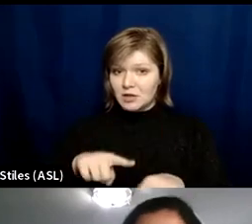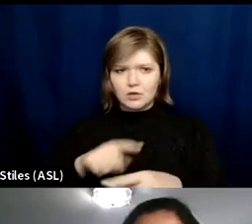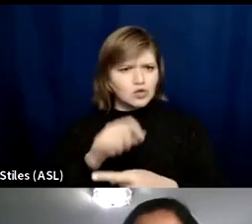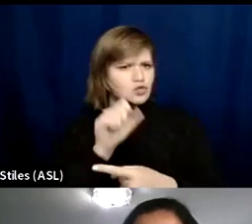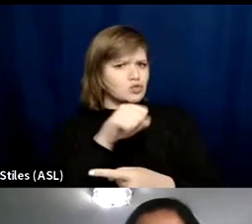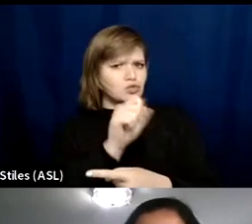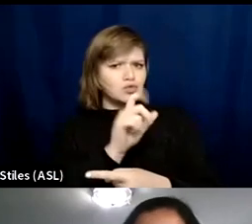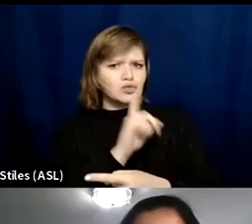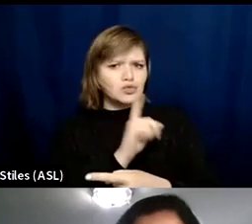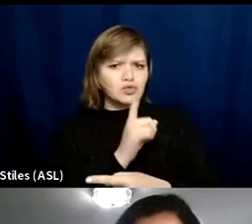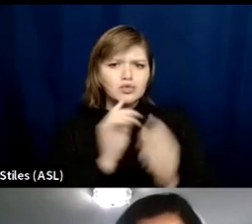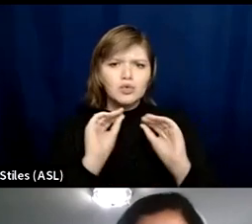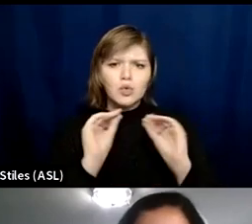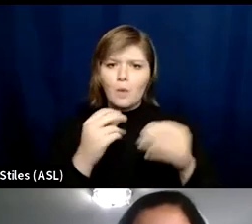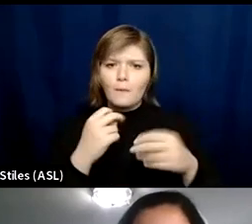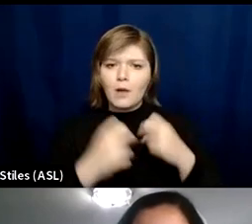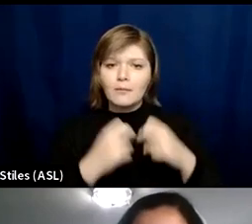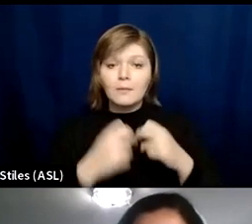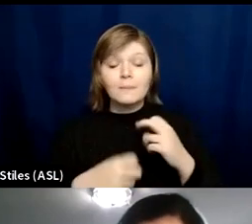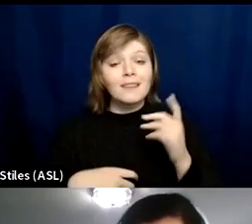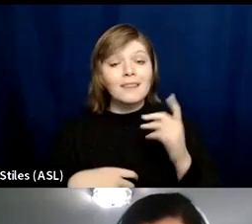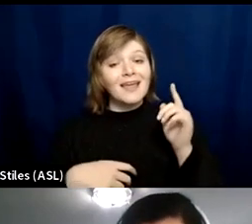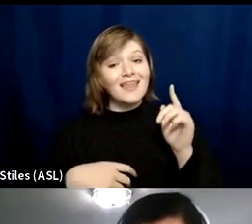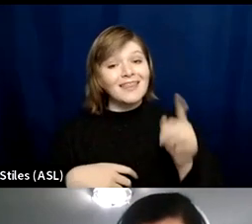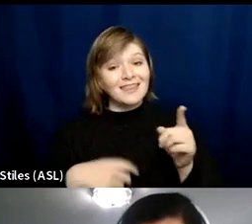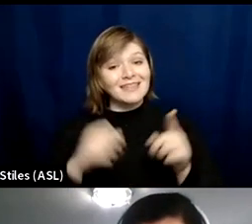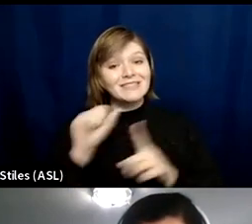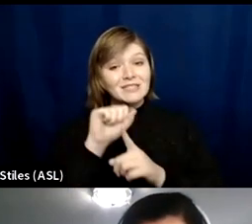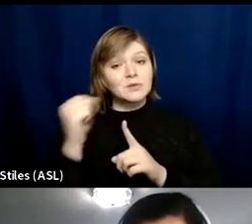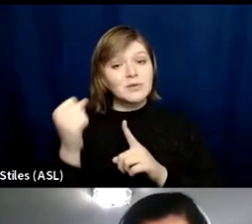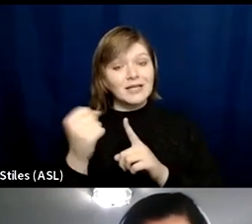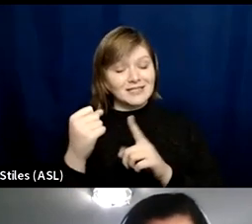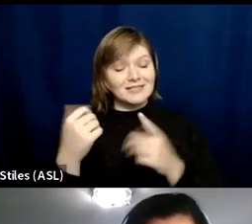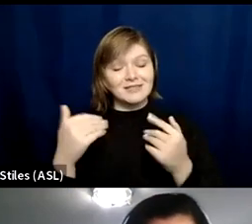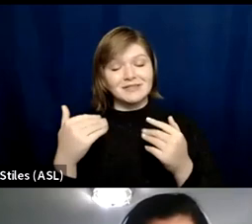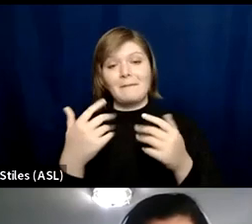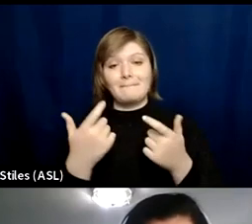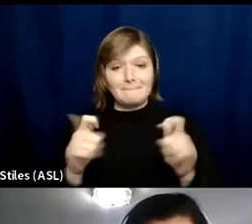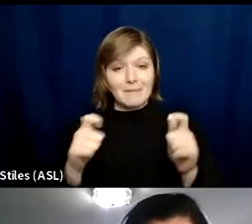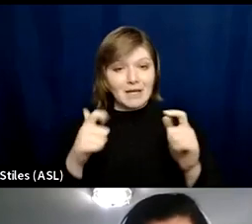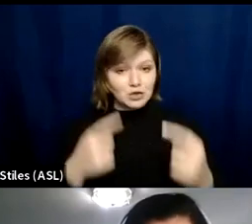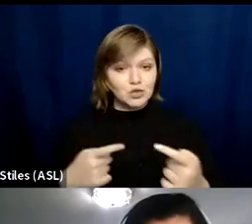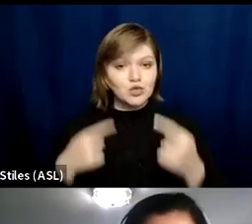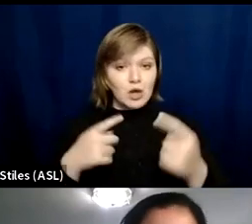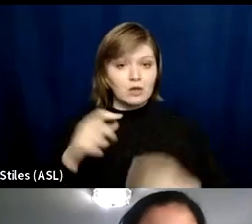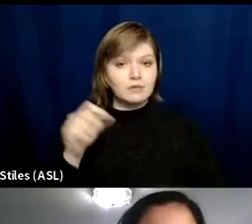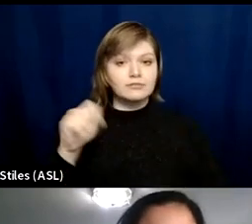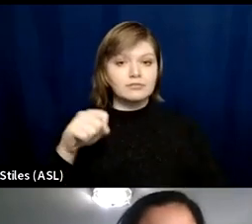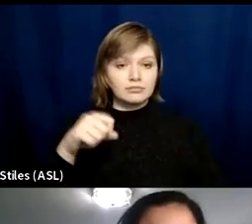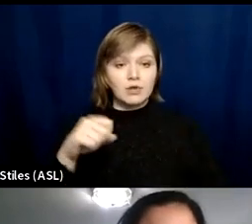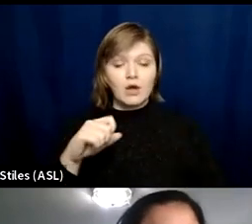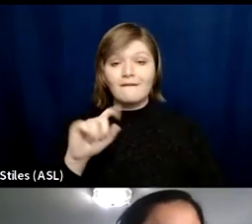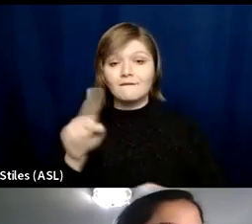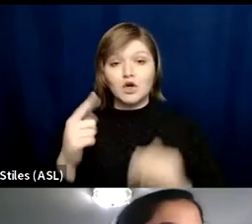It will help you with costs related to moving in with housing and all those things. It will also help you stabilize the housing so you don't become